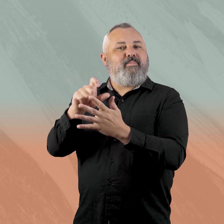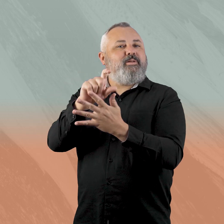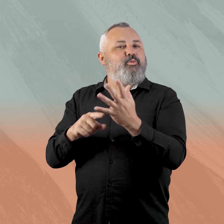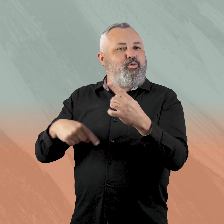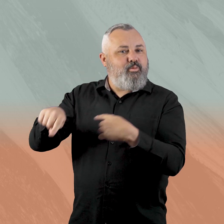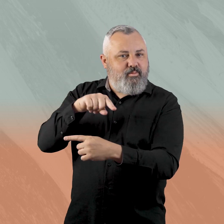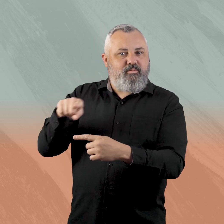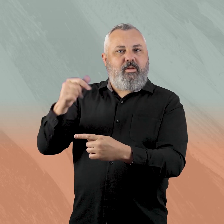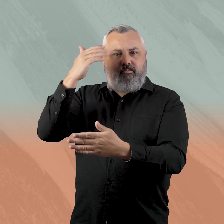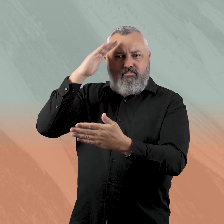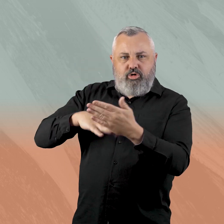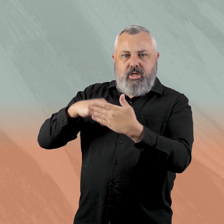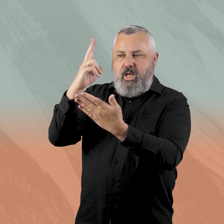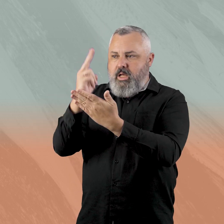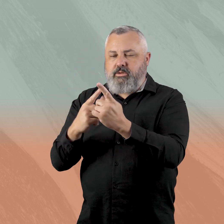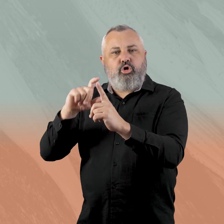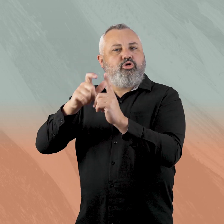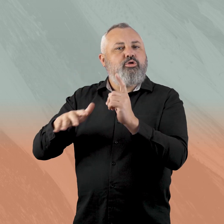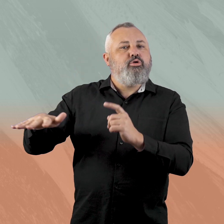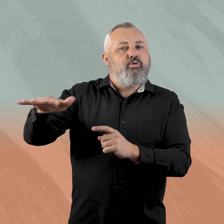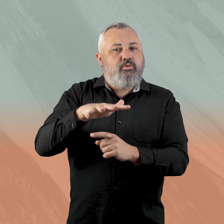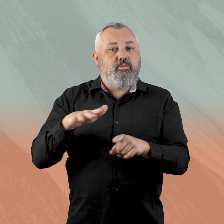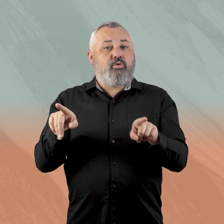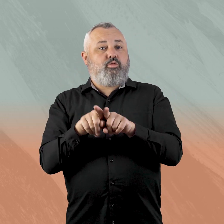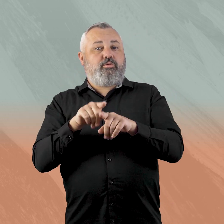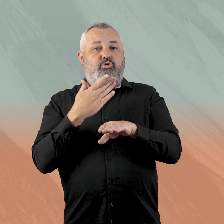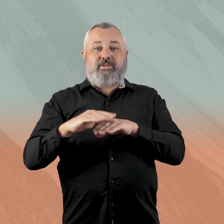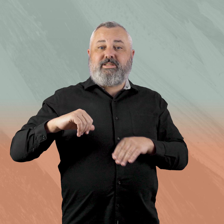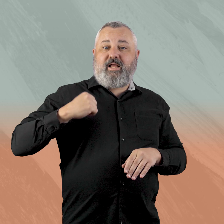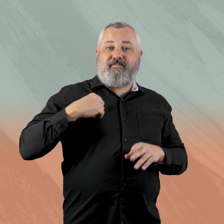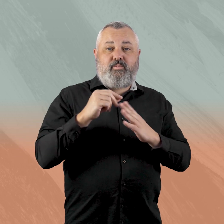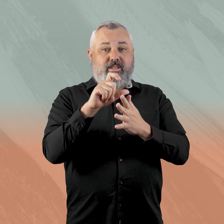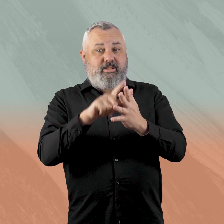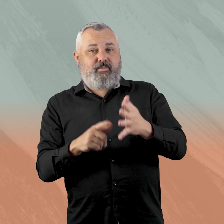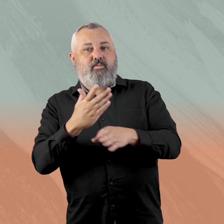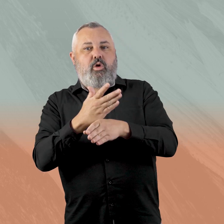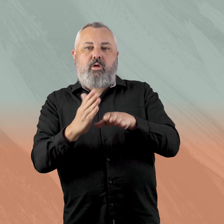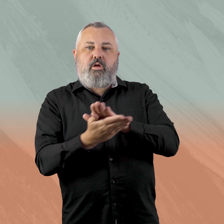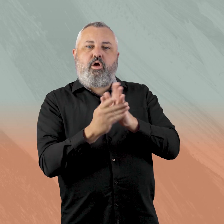disability with experience in the arts and cultural sector, and new disability-affirmative staffing within the